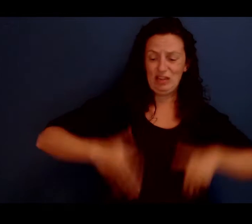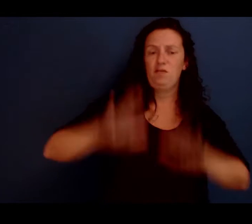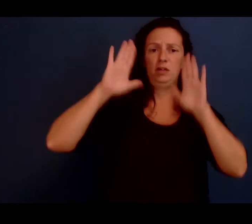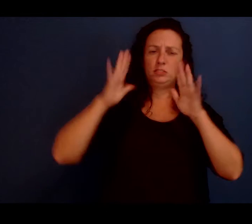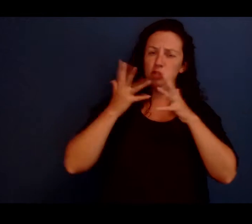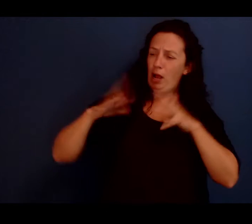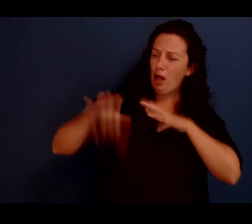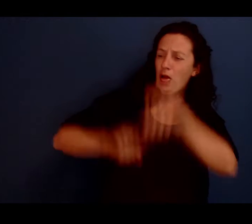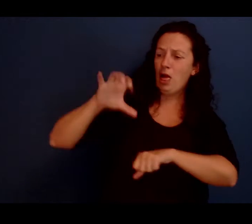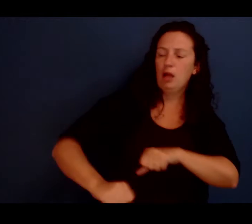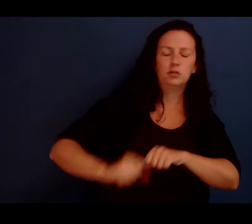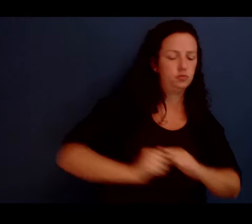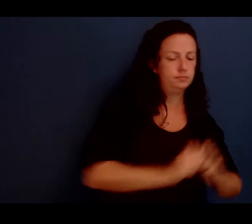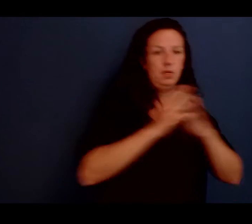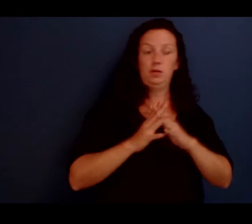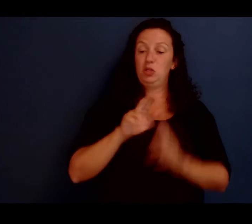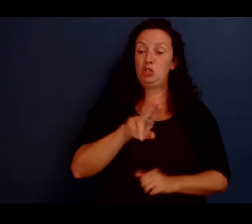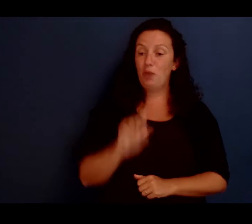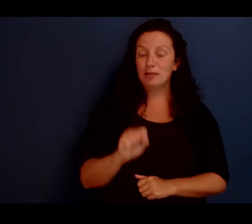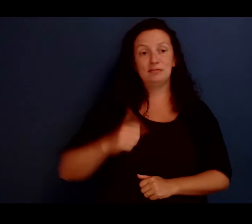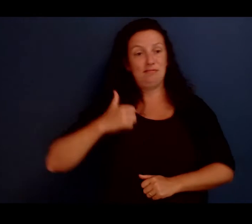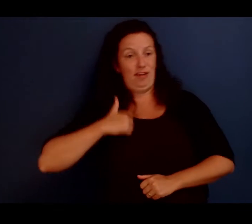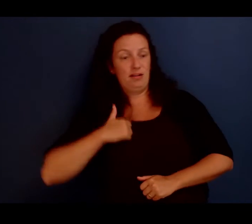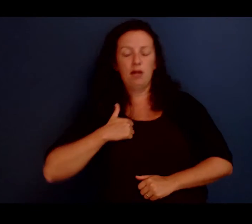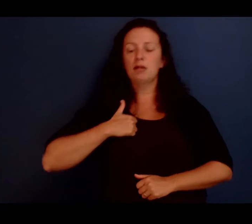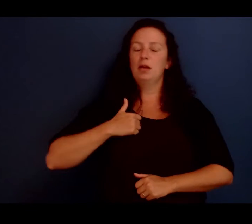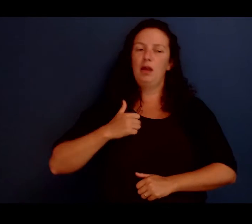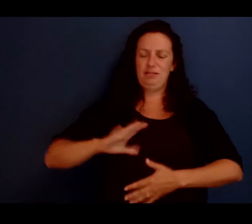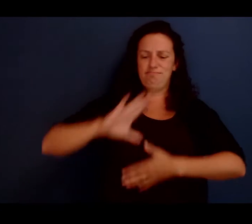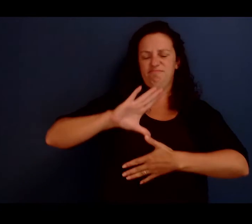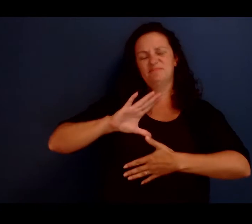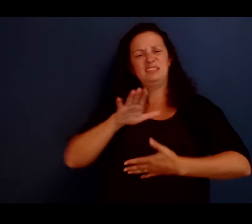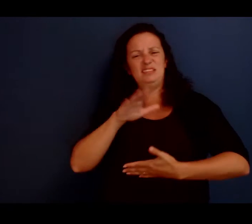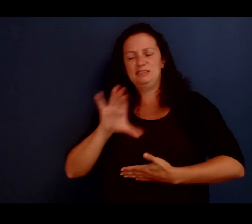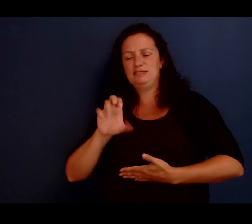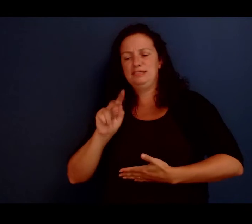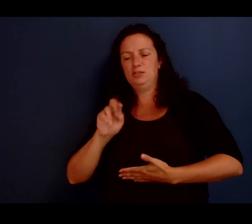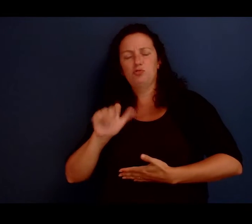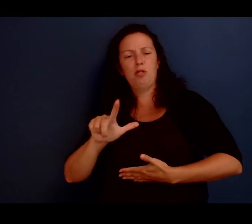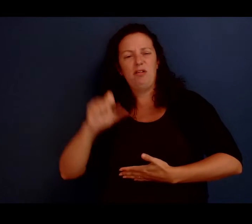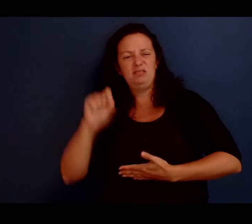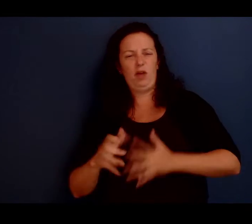for the creation of the United States, Canada and the nations of Central and South America.